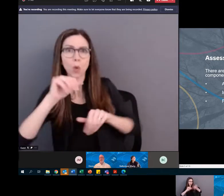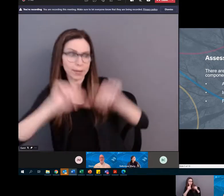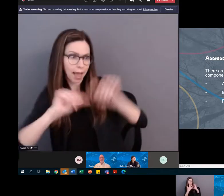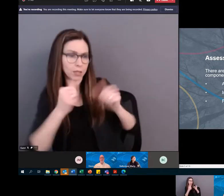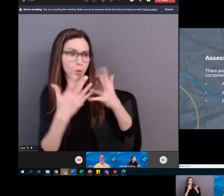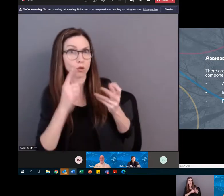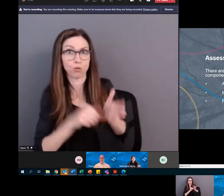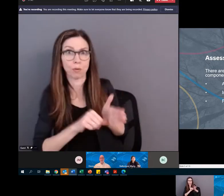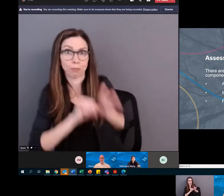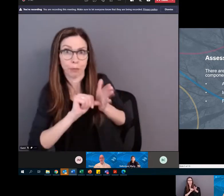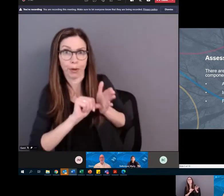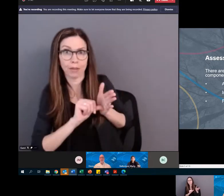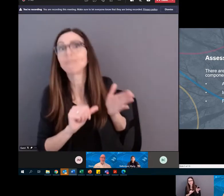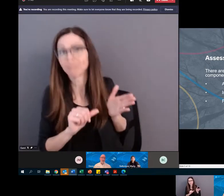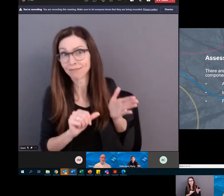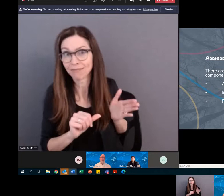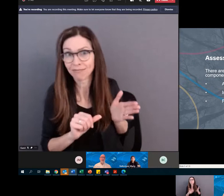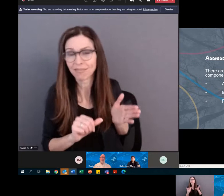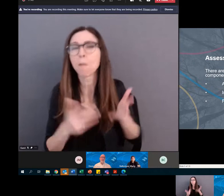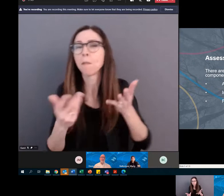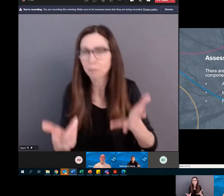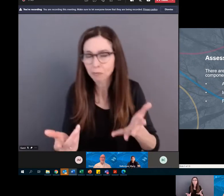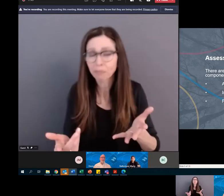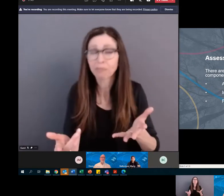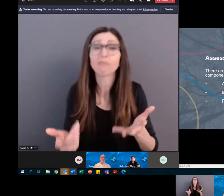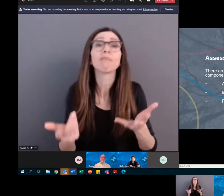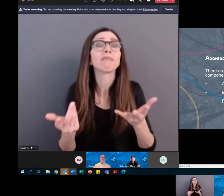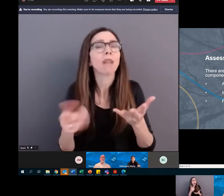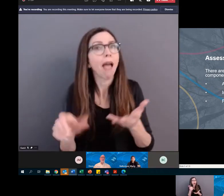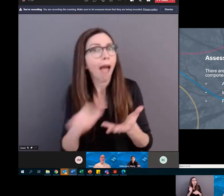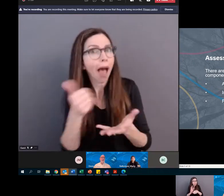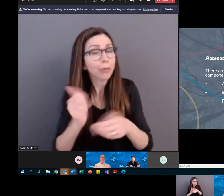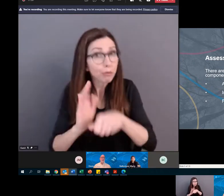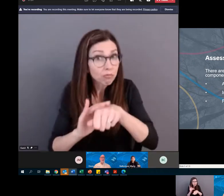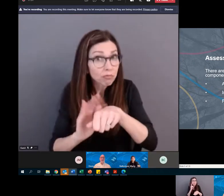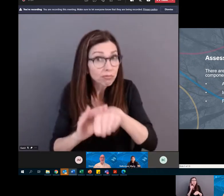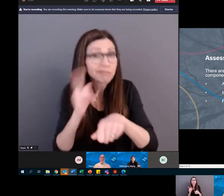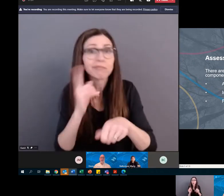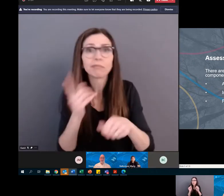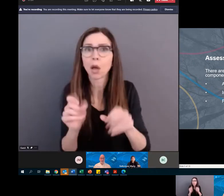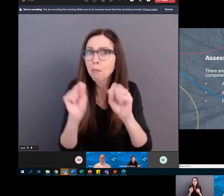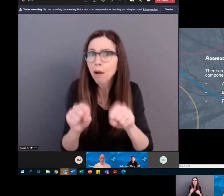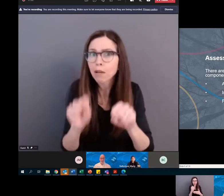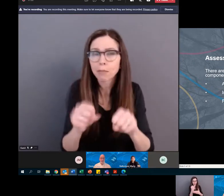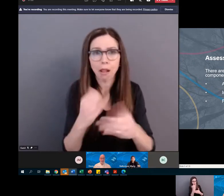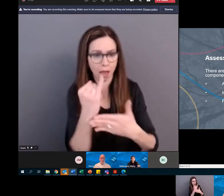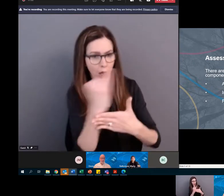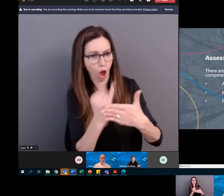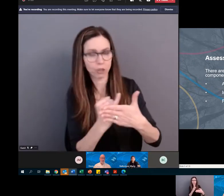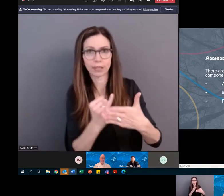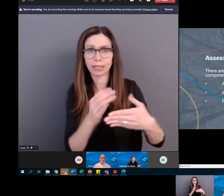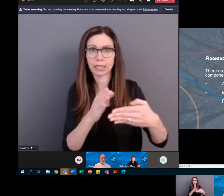just a moment. Then the potential artistic outcomes,